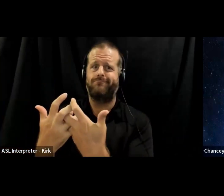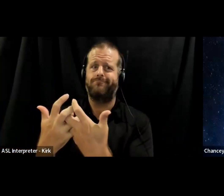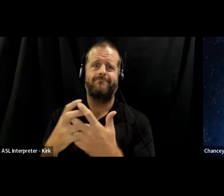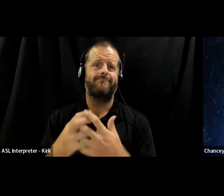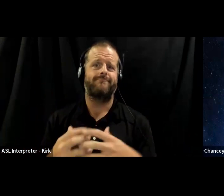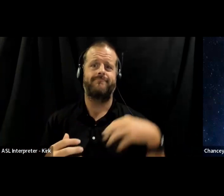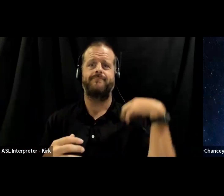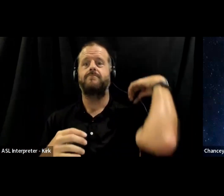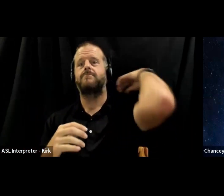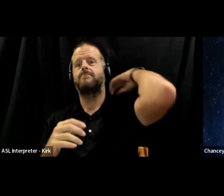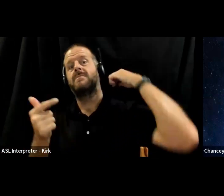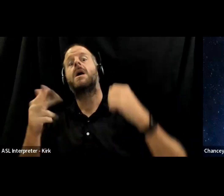Love that strategic thinking.